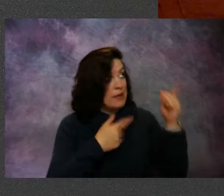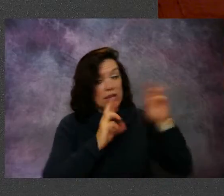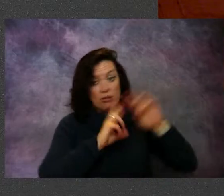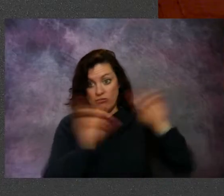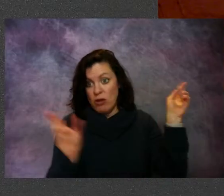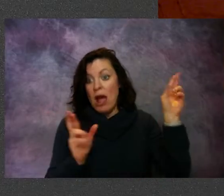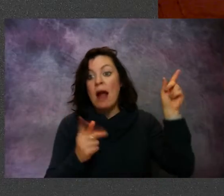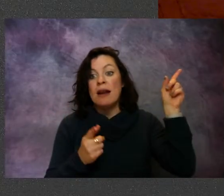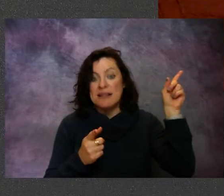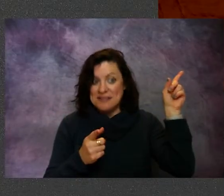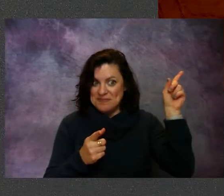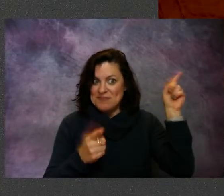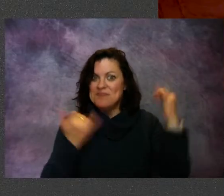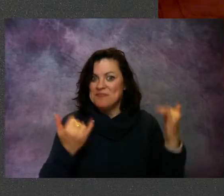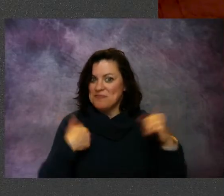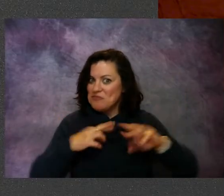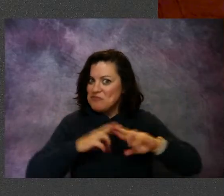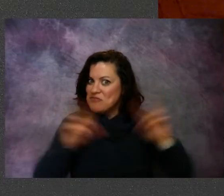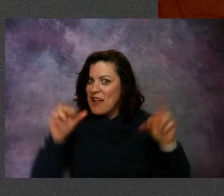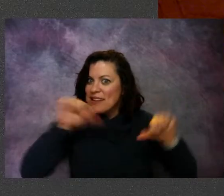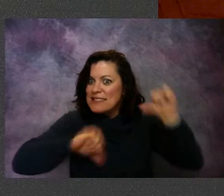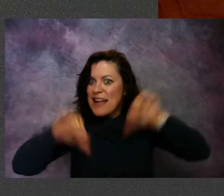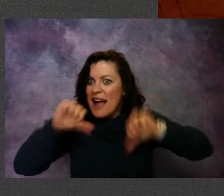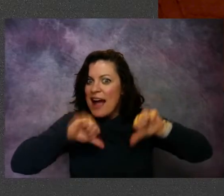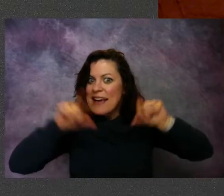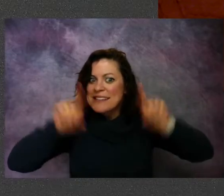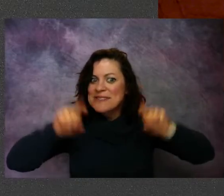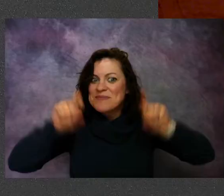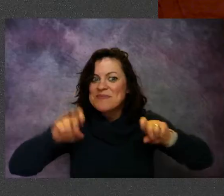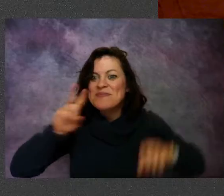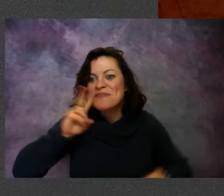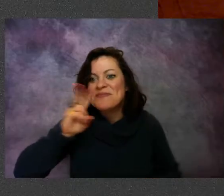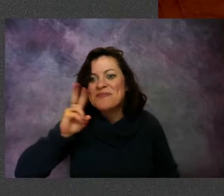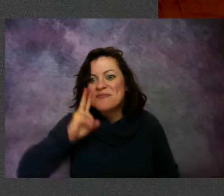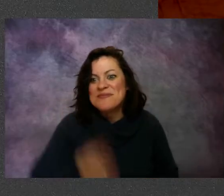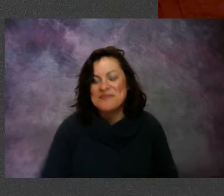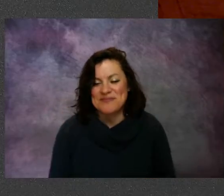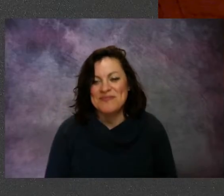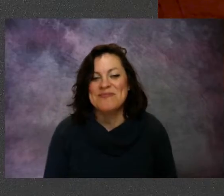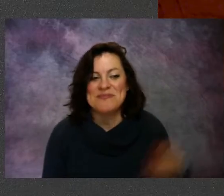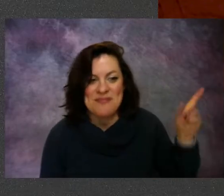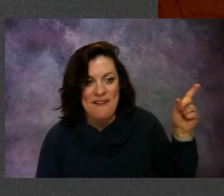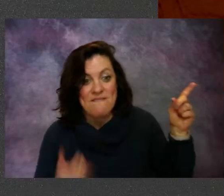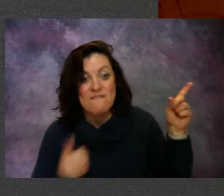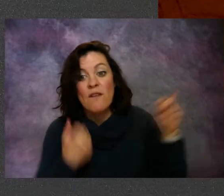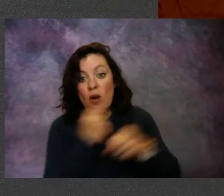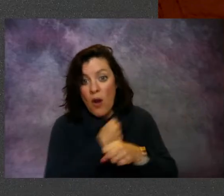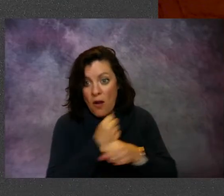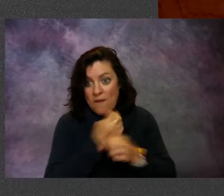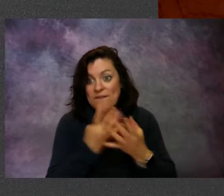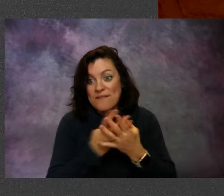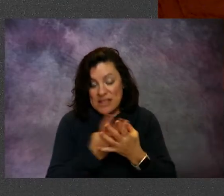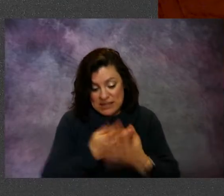Now, the science experiment, we are gonna take this coffee filter and we are going to spray it